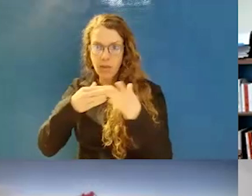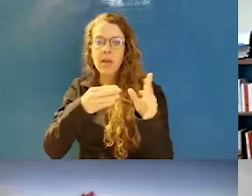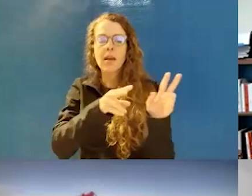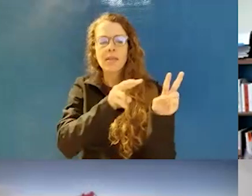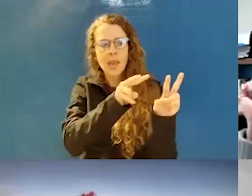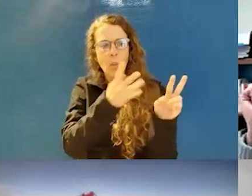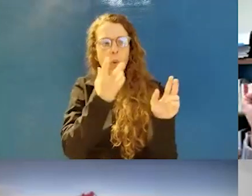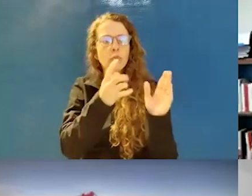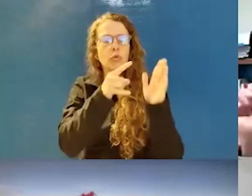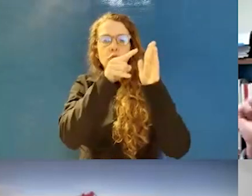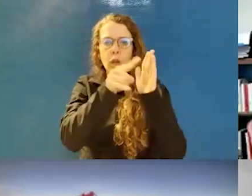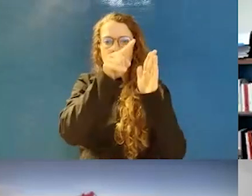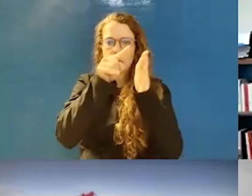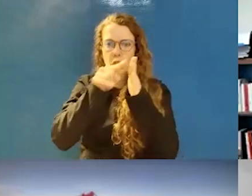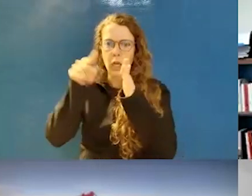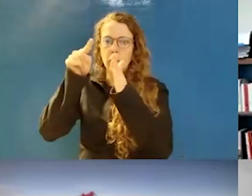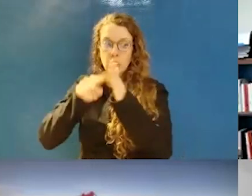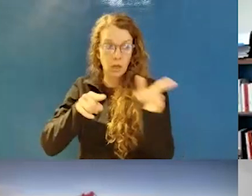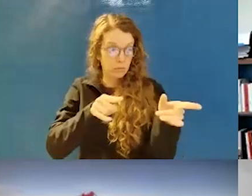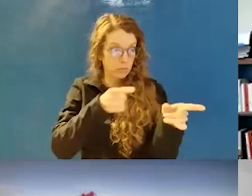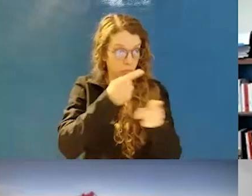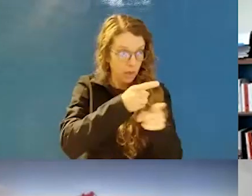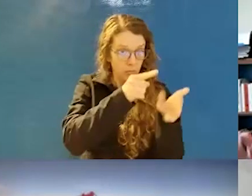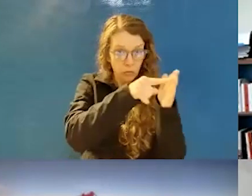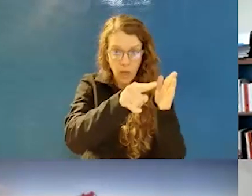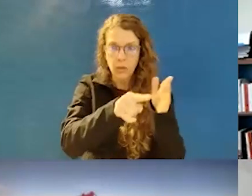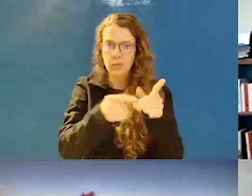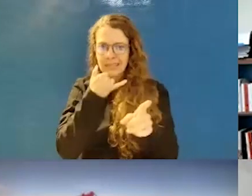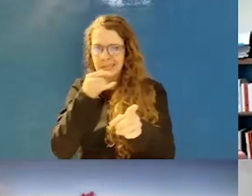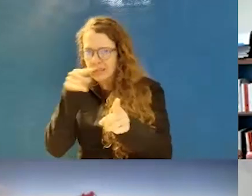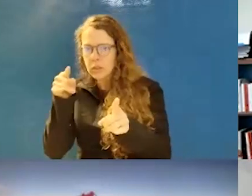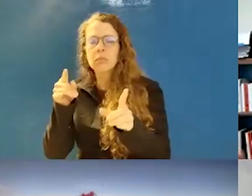just check you off, check off the boxes as quickly as possible and as easily as possible.